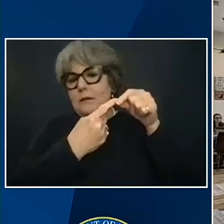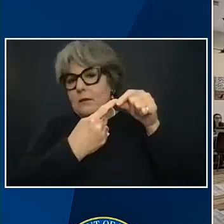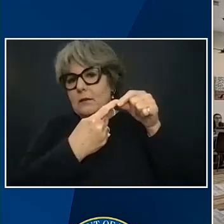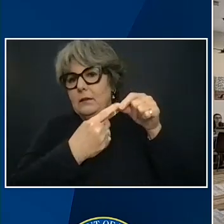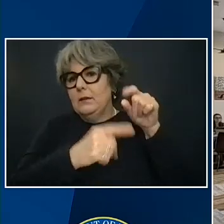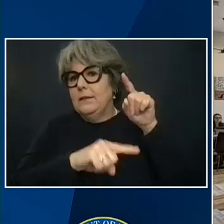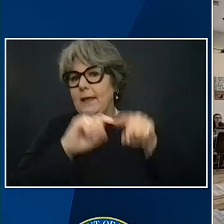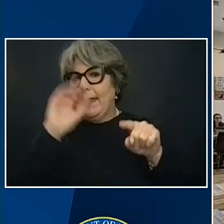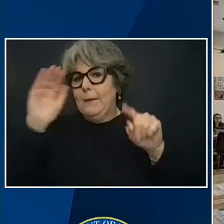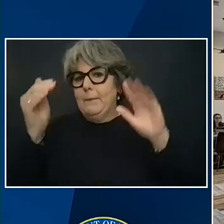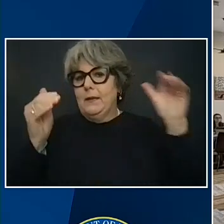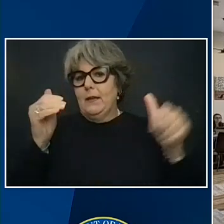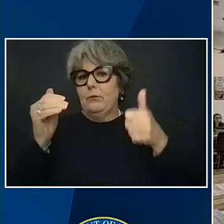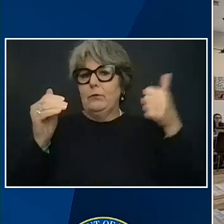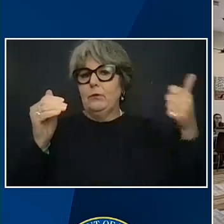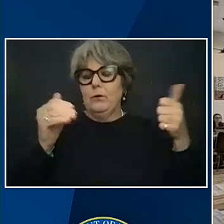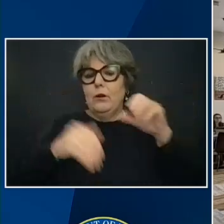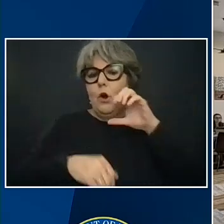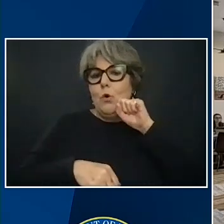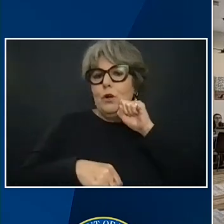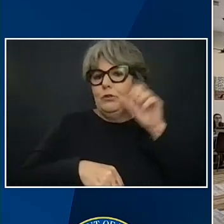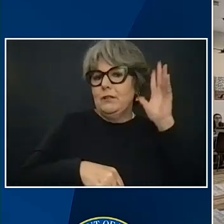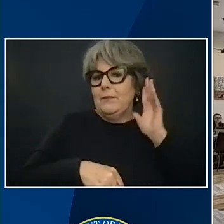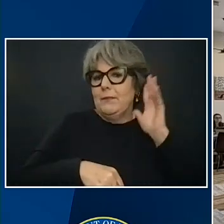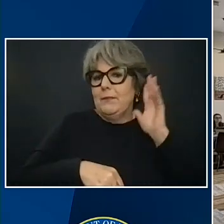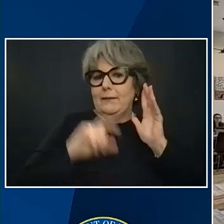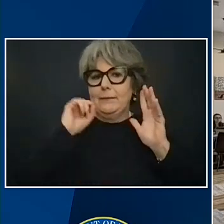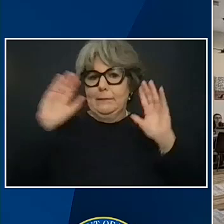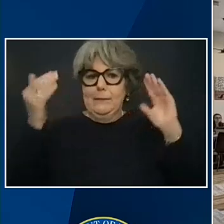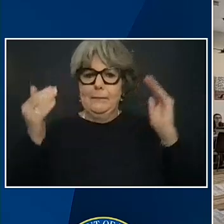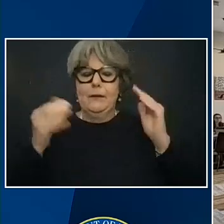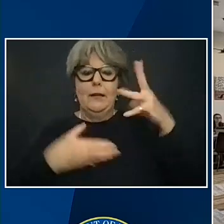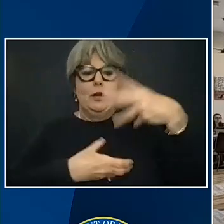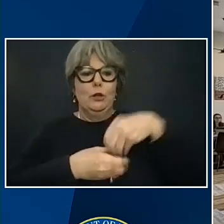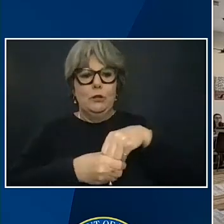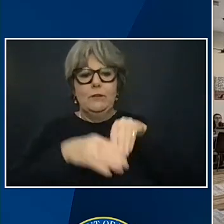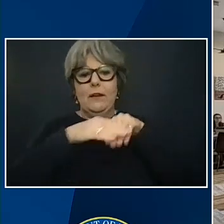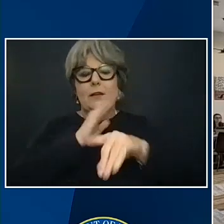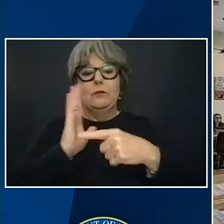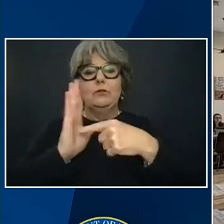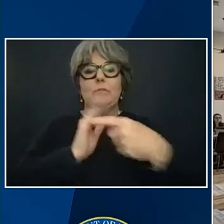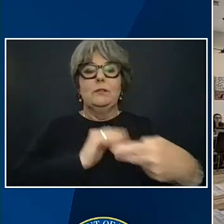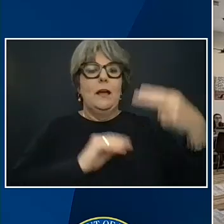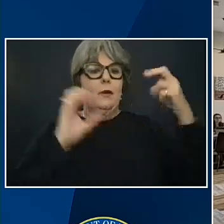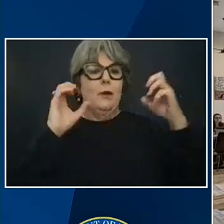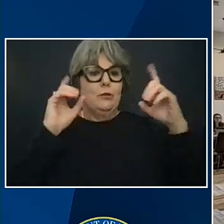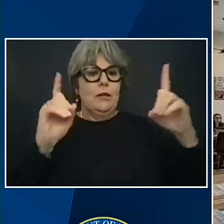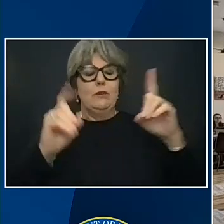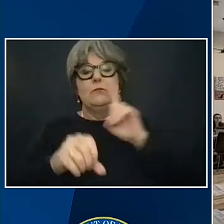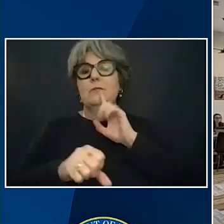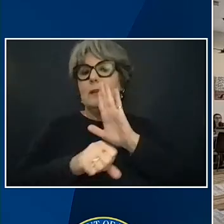to most oranges of the past. Inclusive access symbolizes higher education's commitment to leveling the